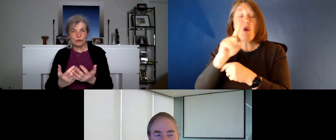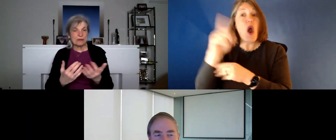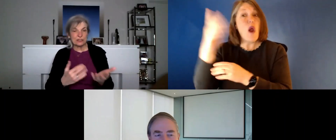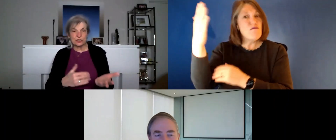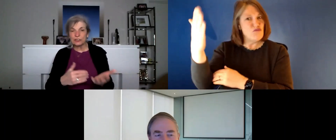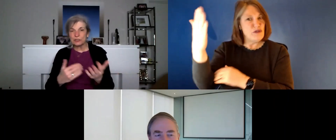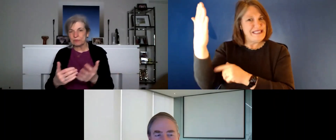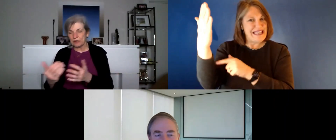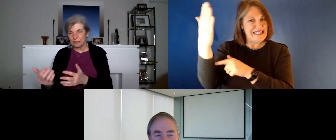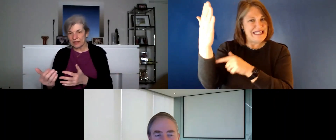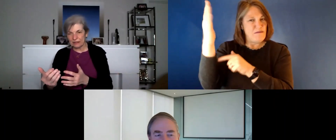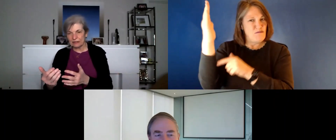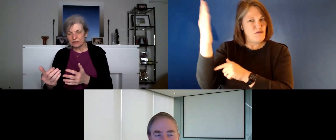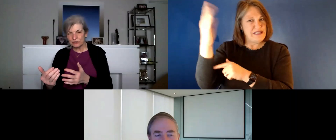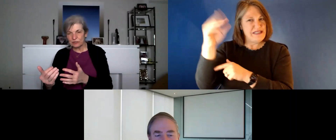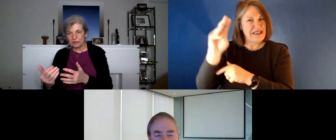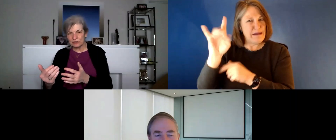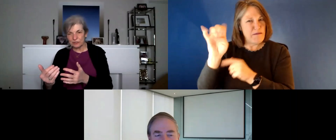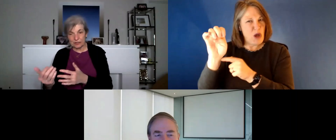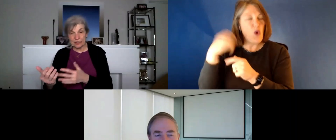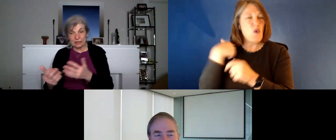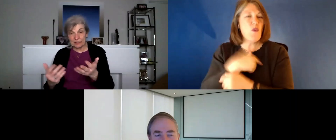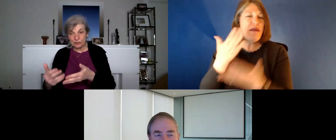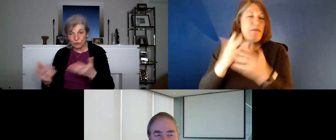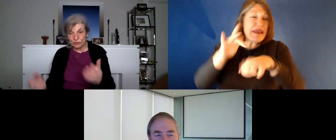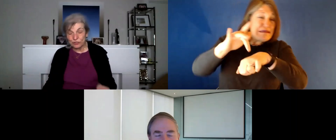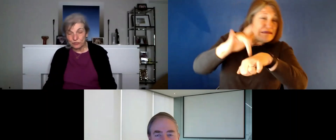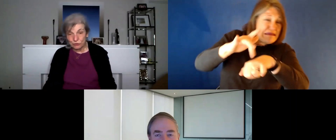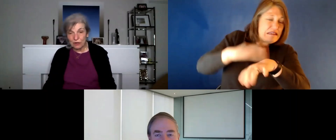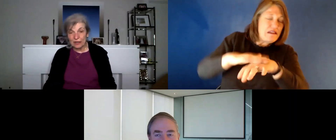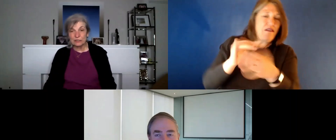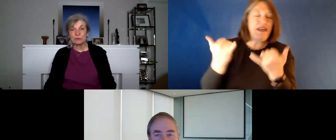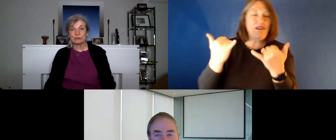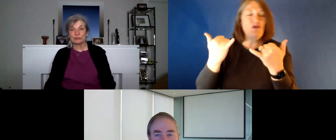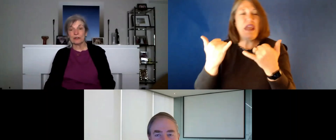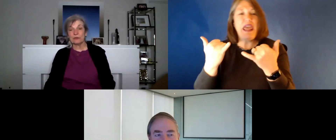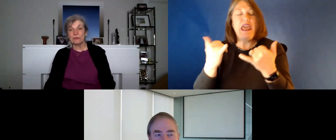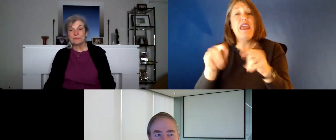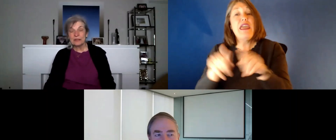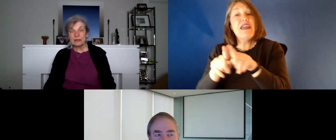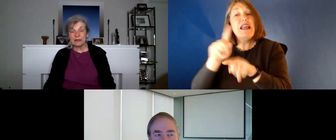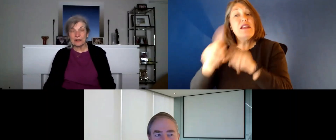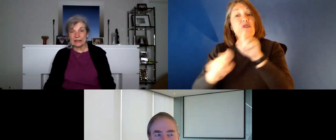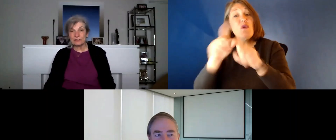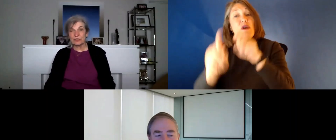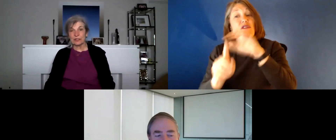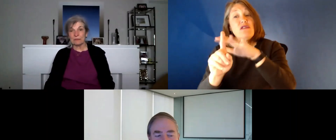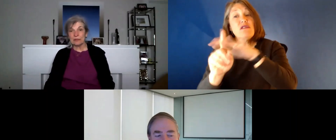we may touch upon that today, and as questions arise we will try to answer them.